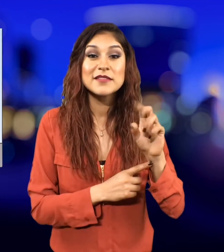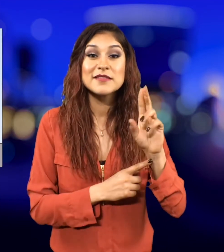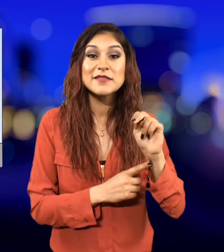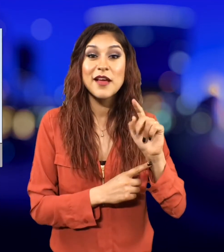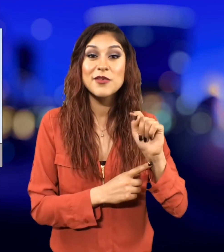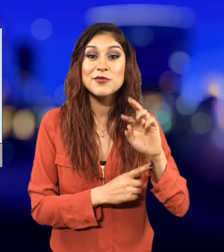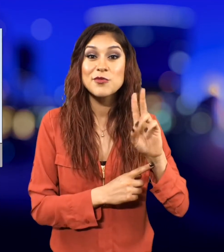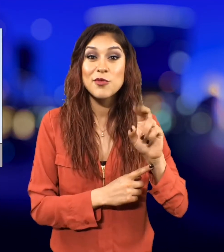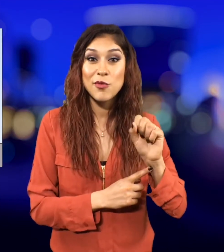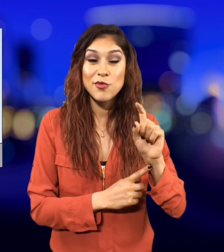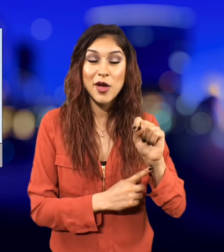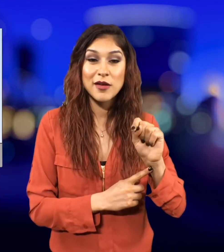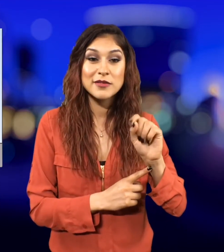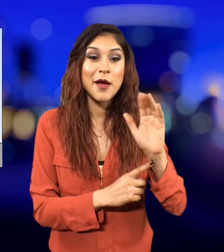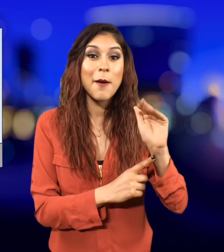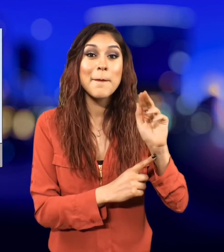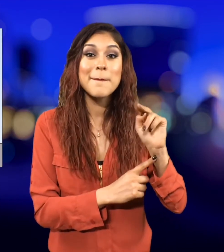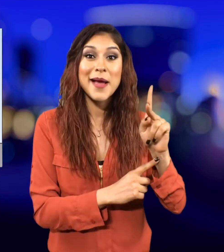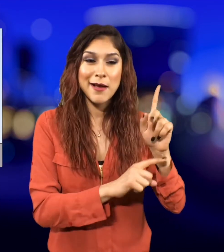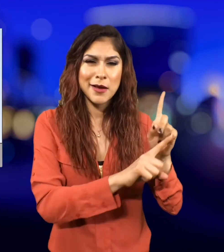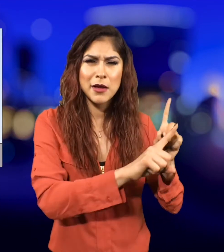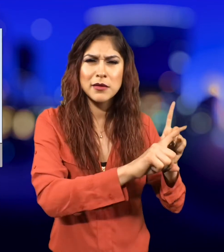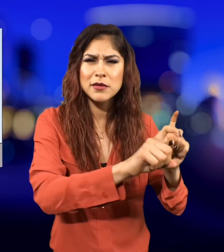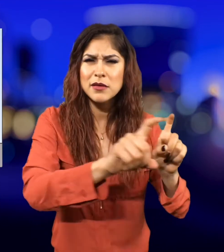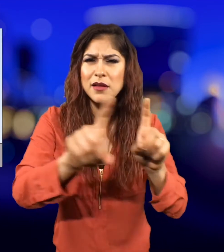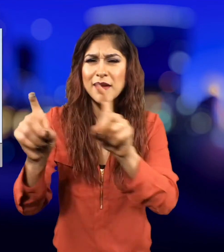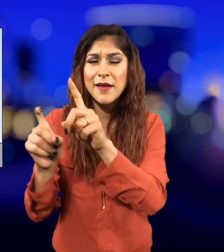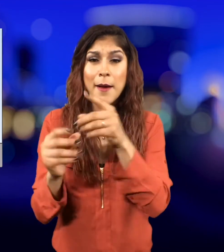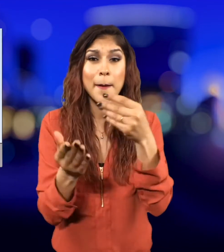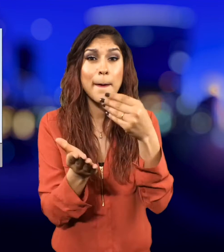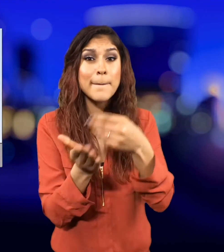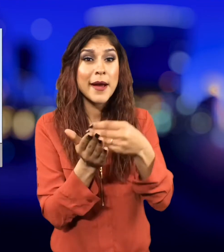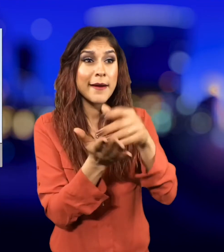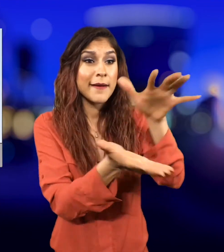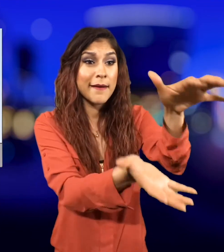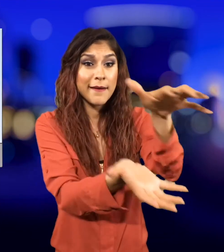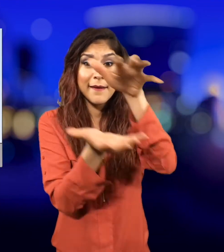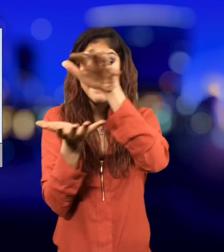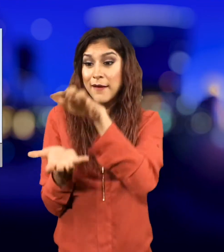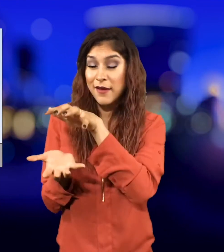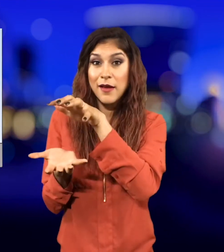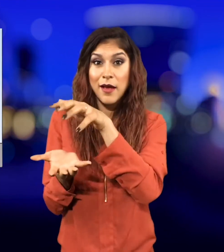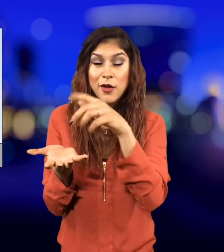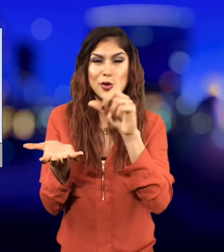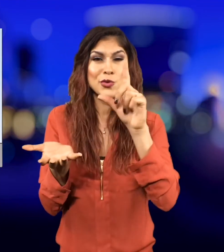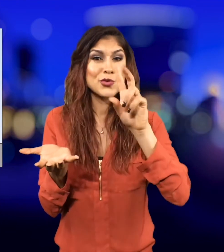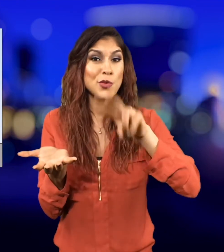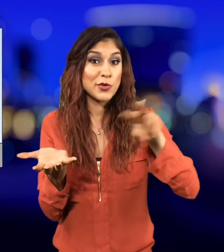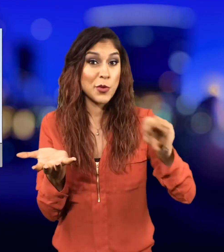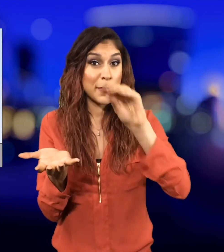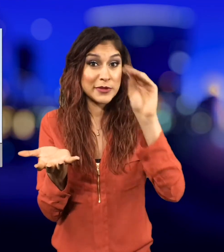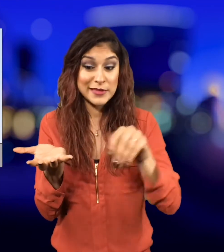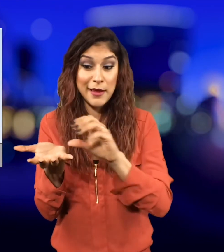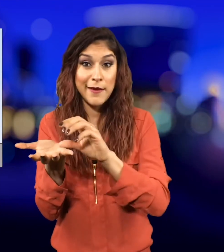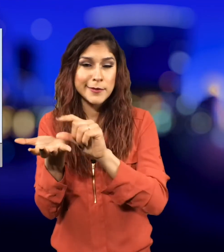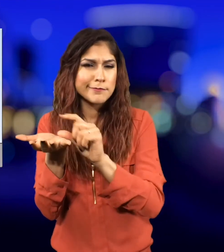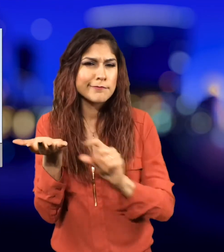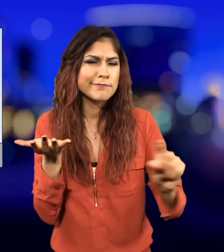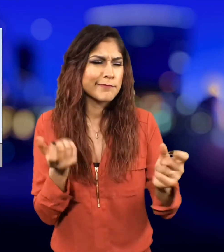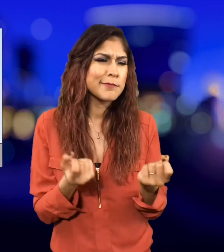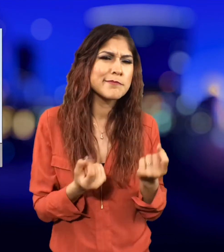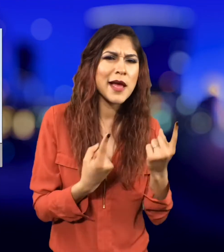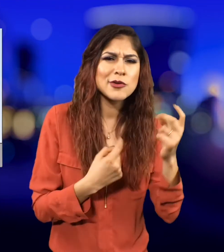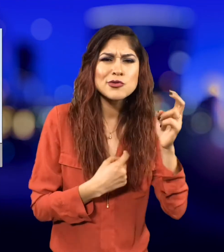According to a SunTrust Bank survey 22% of tax refund money will go towards travel and